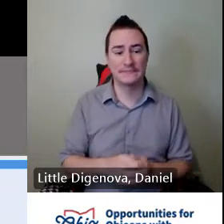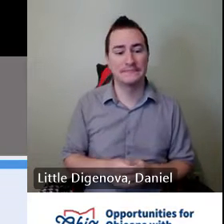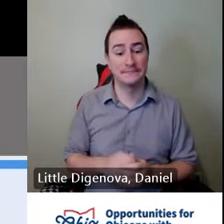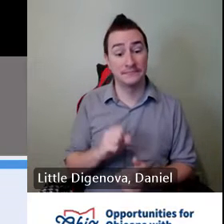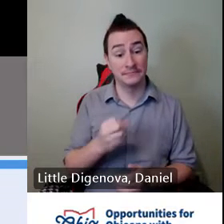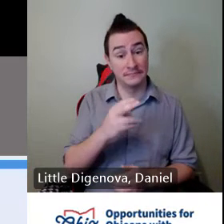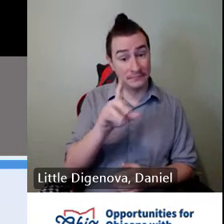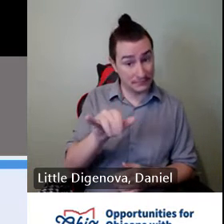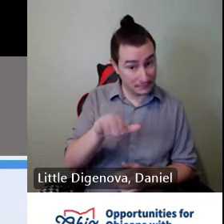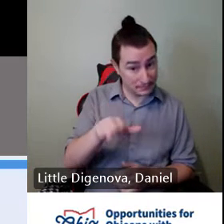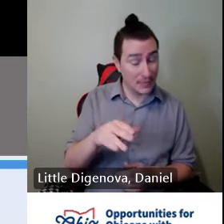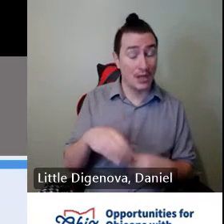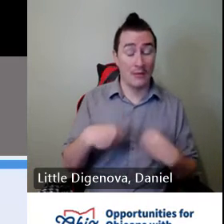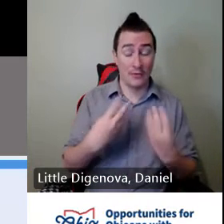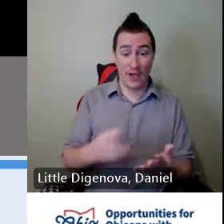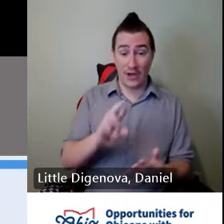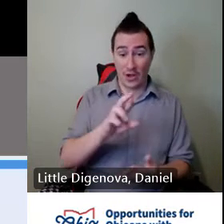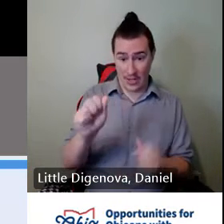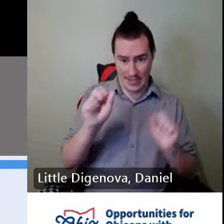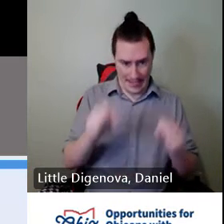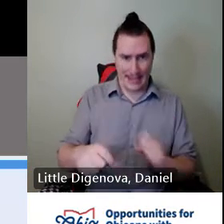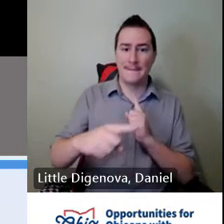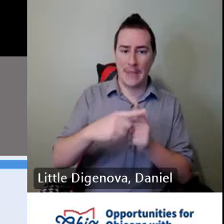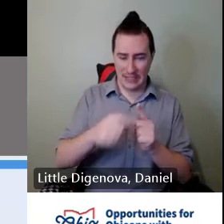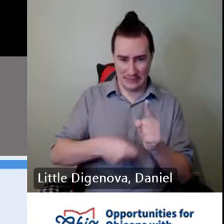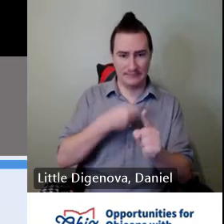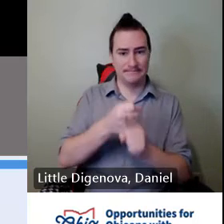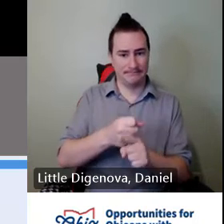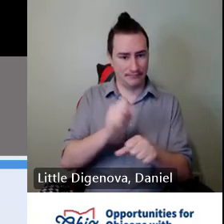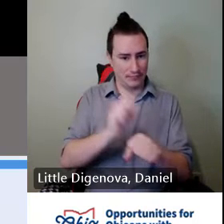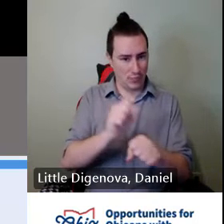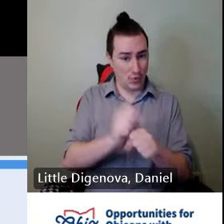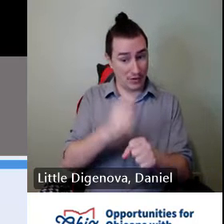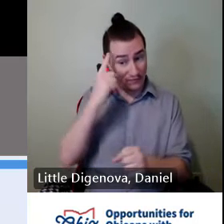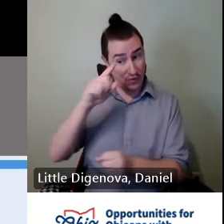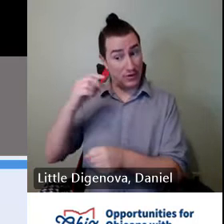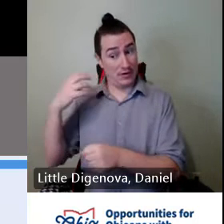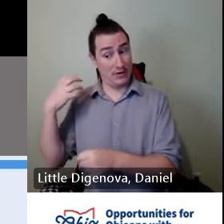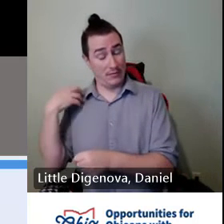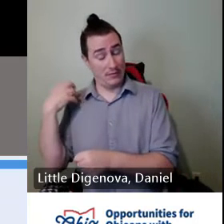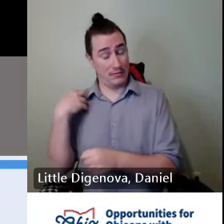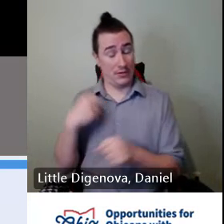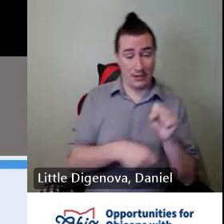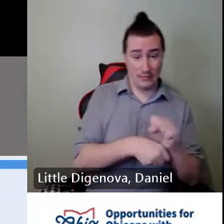impact the workplace for both the employee and the employer. Can you tell us more about the benefit to the employer?